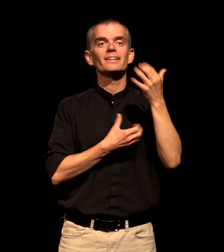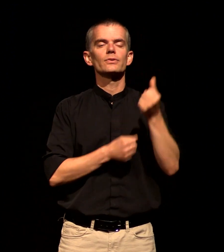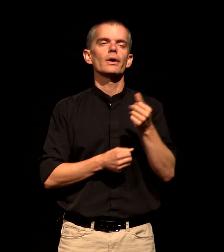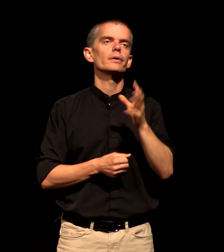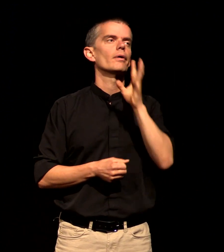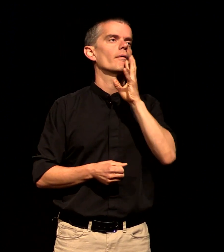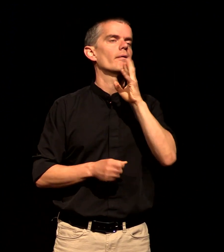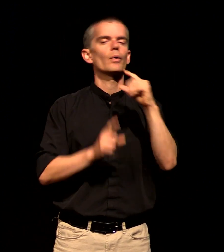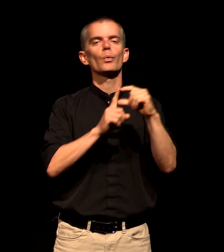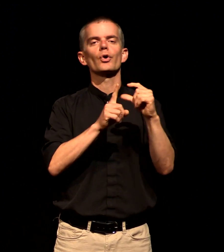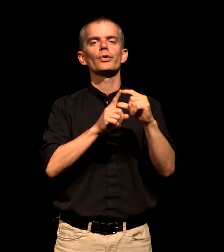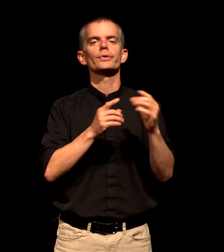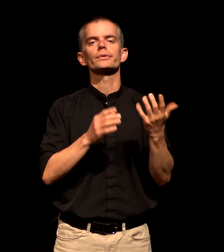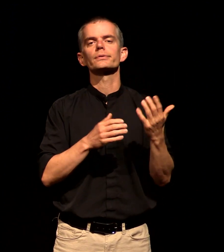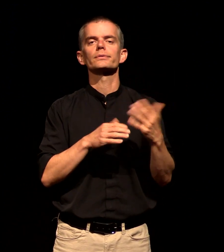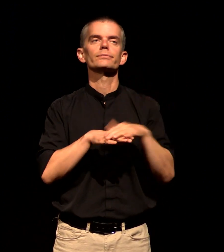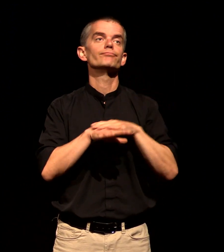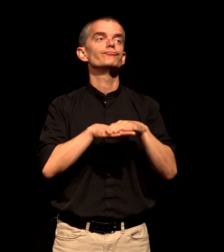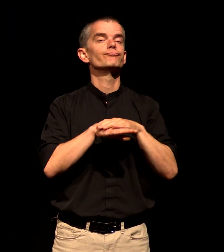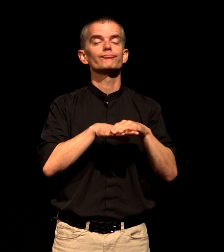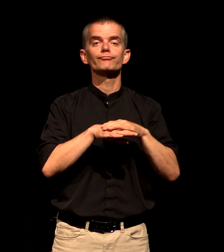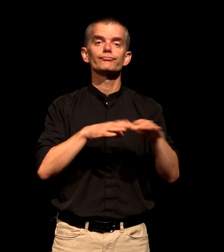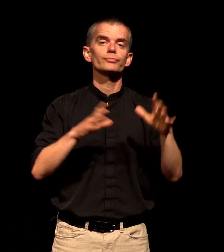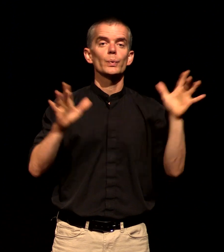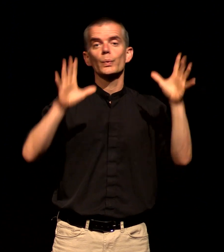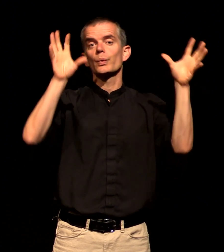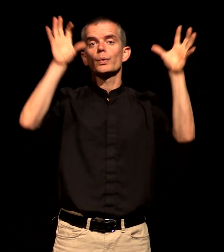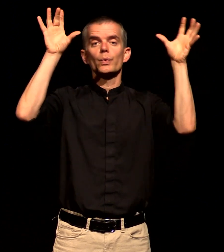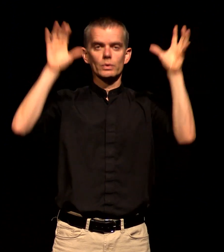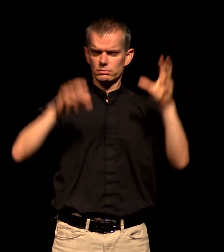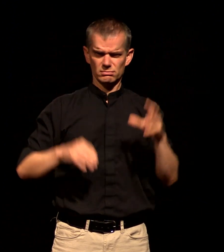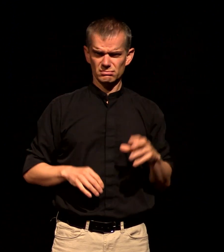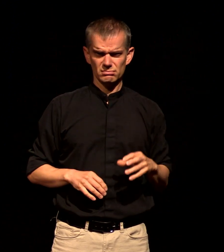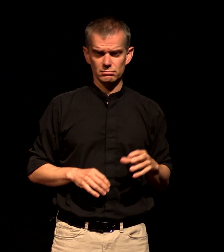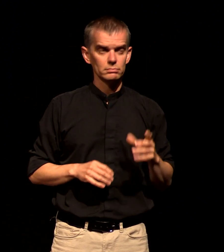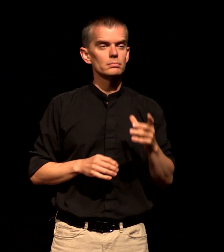platitude. It is not shallow in any way, no Pollyanna fairy